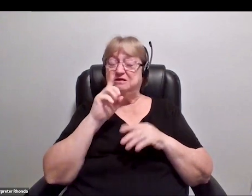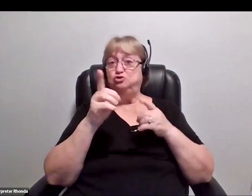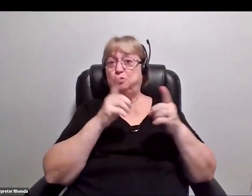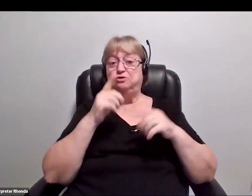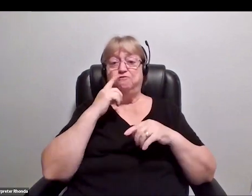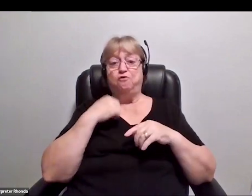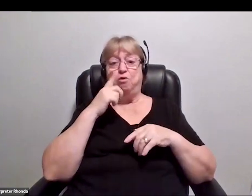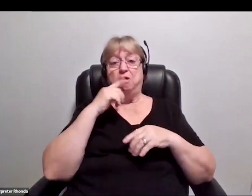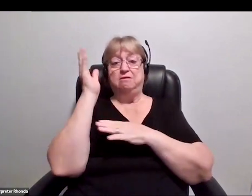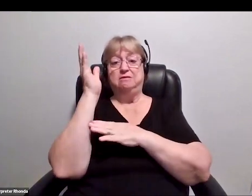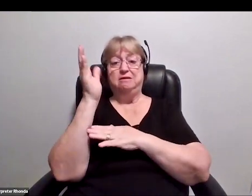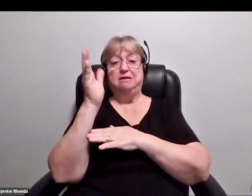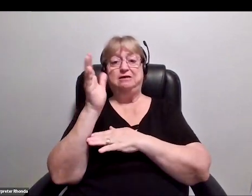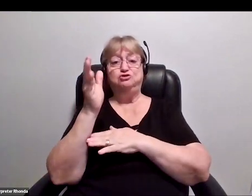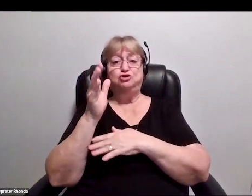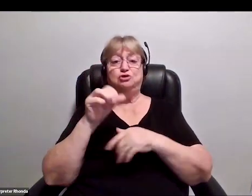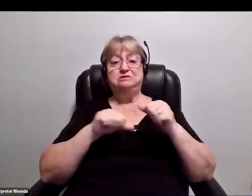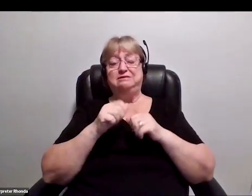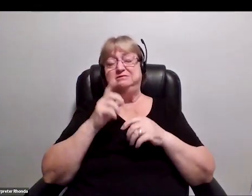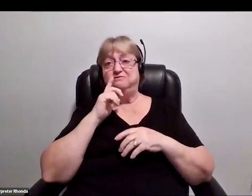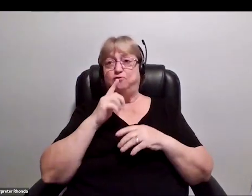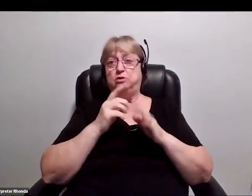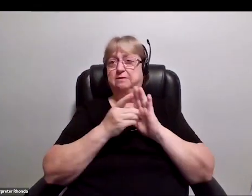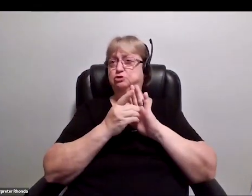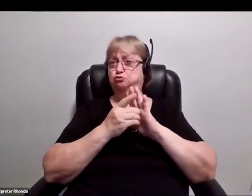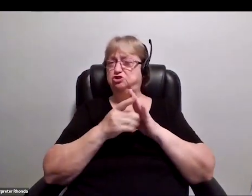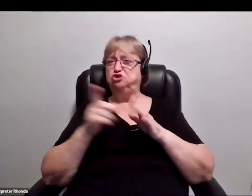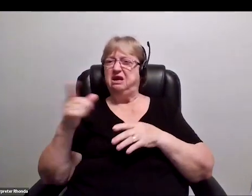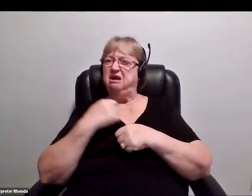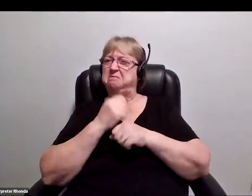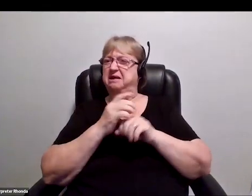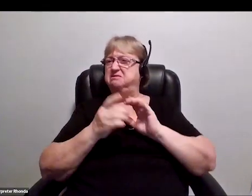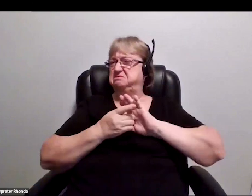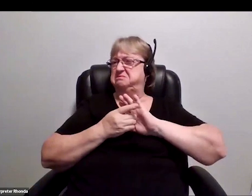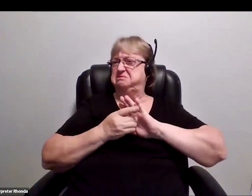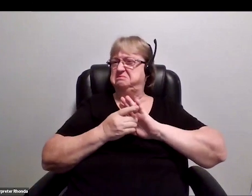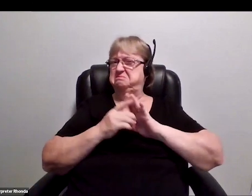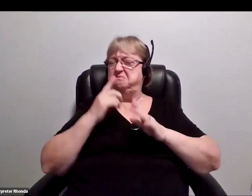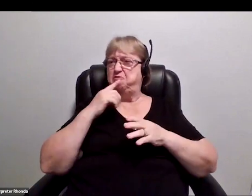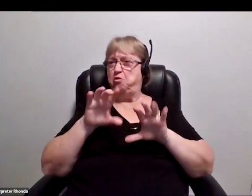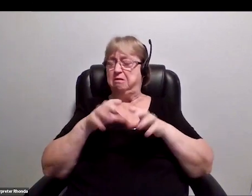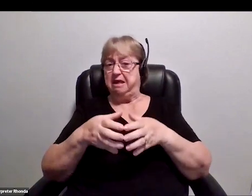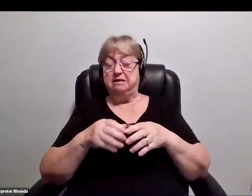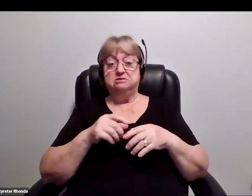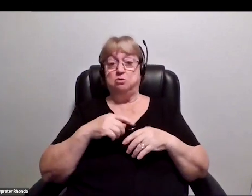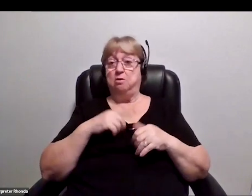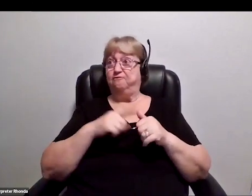He helps make demos for classes. He was a key person at the beginning. We went to him and we said, "We have this idea.